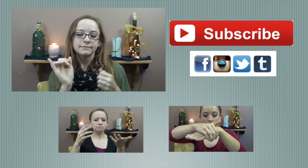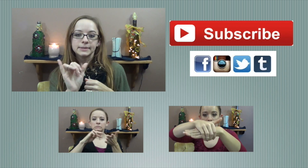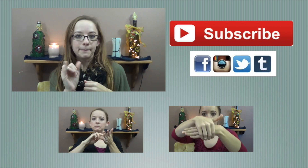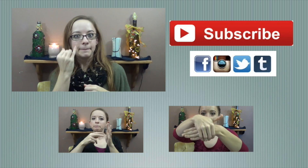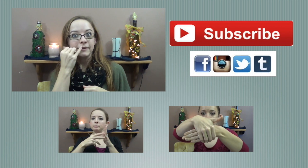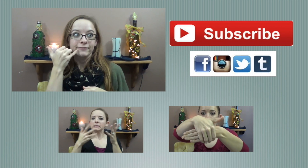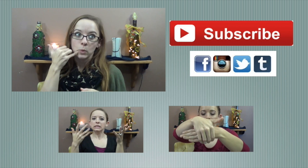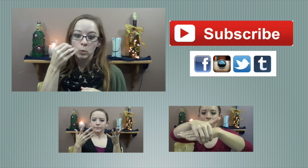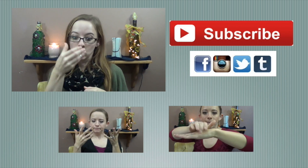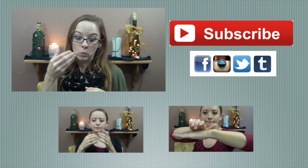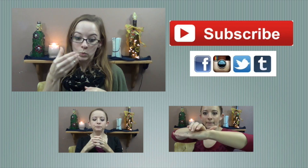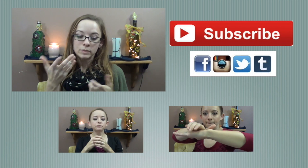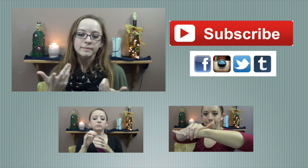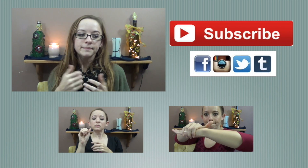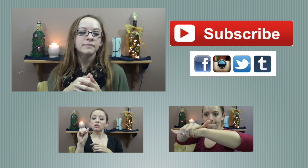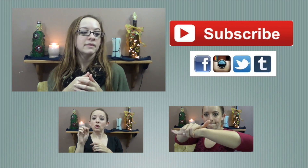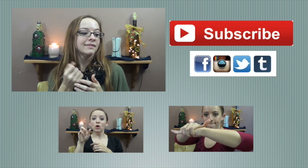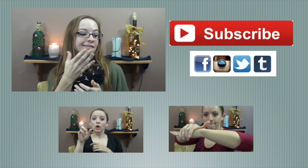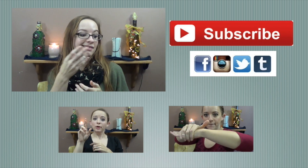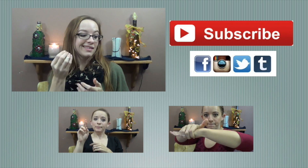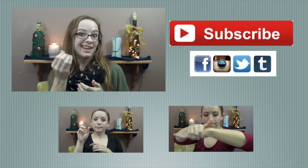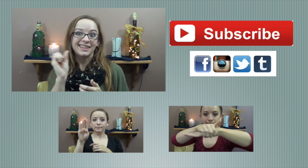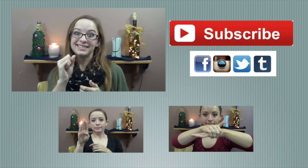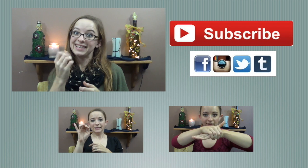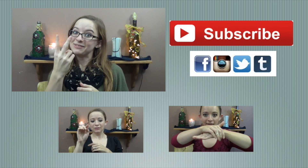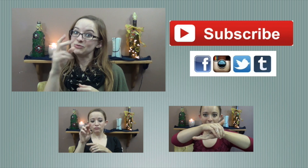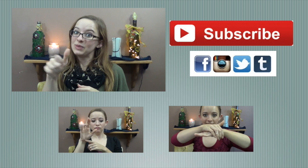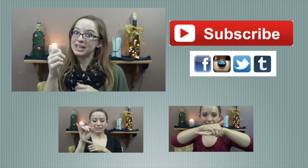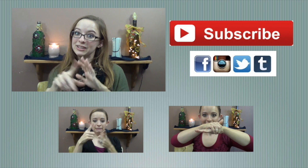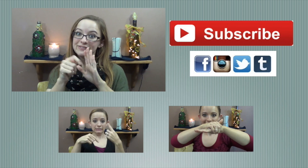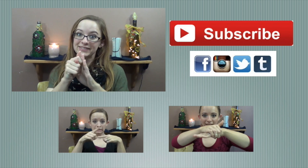red button or down below in the link if you're on a mobile phone. Yeah